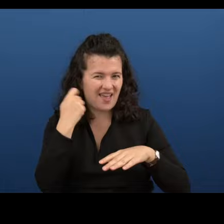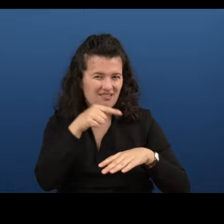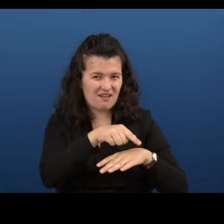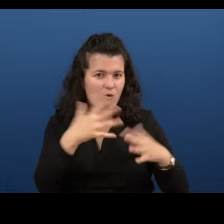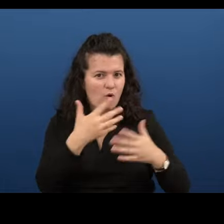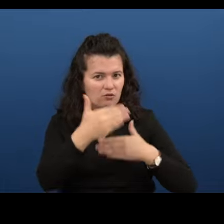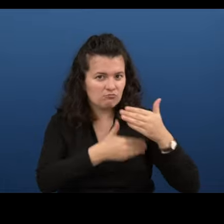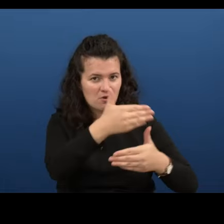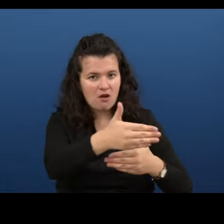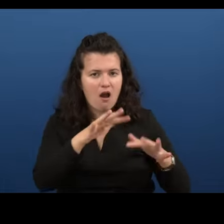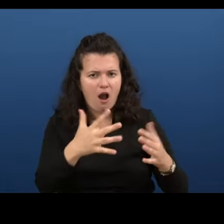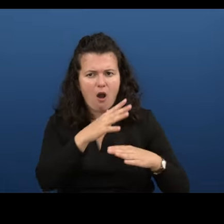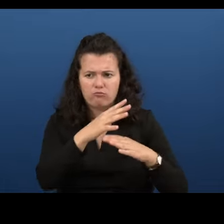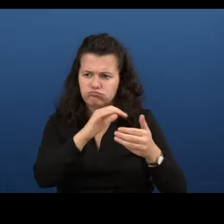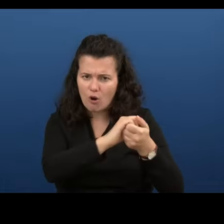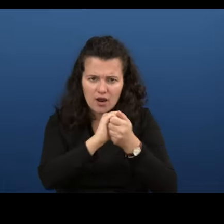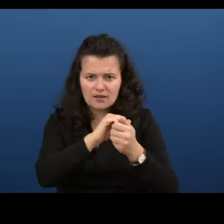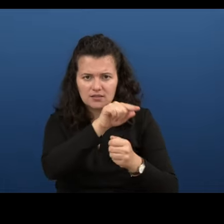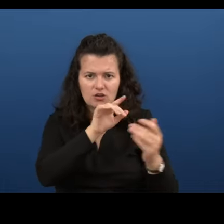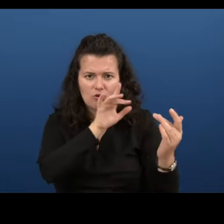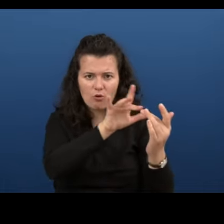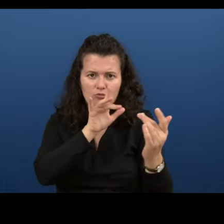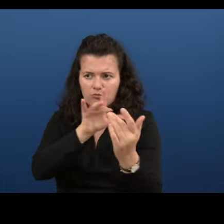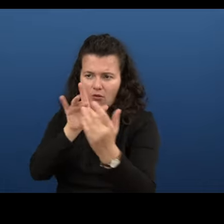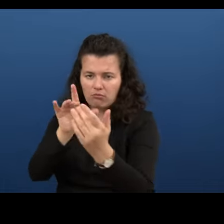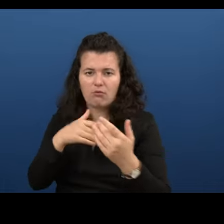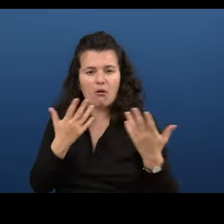with other organizations the 12:08:30 work that you've done with Standard